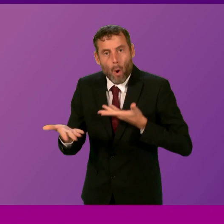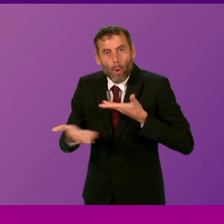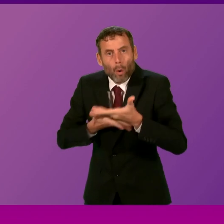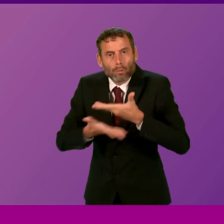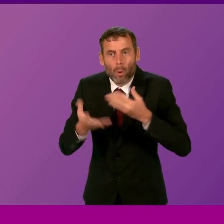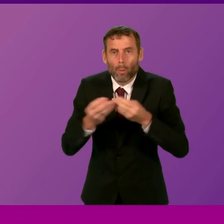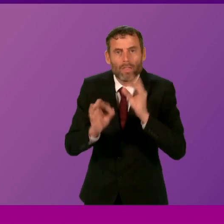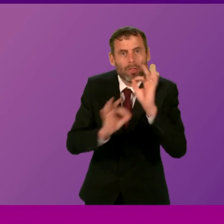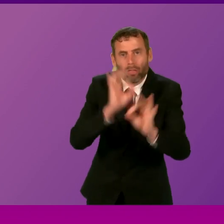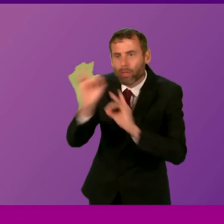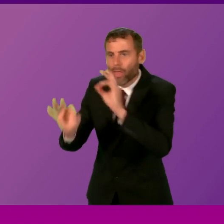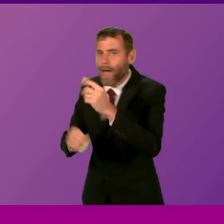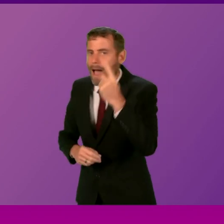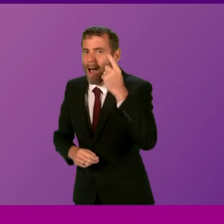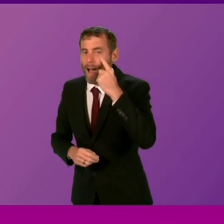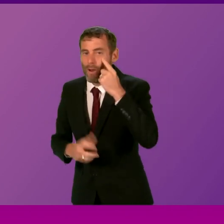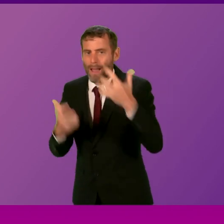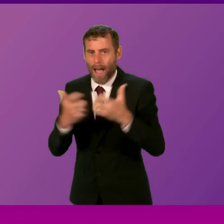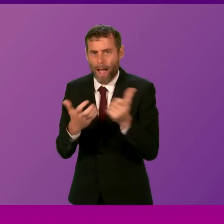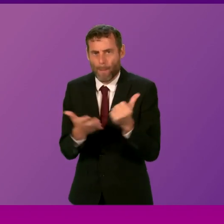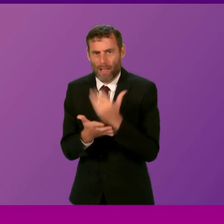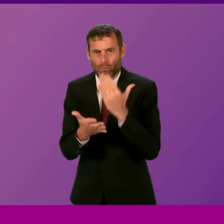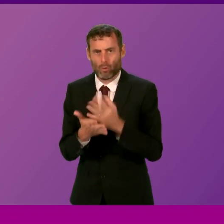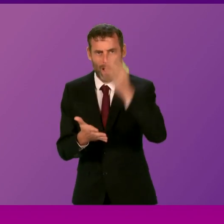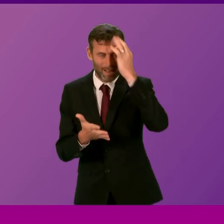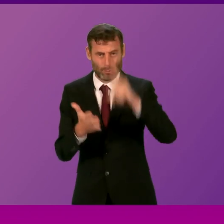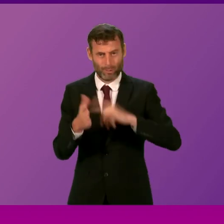looking at how we can make council tax fairer, but that joint group with the Convention of Scottish